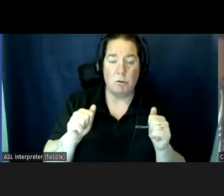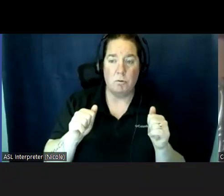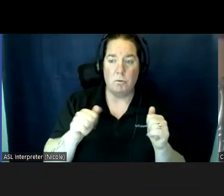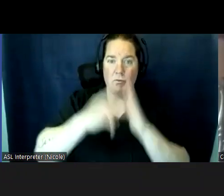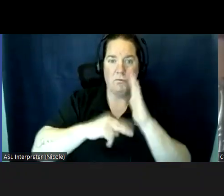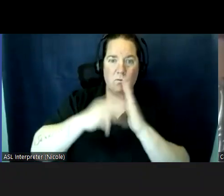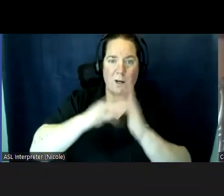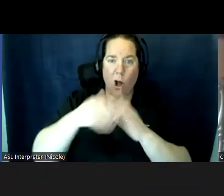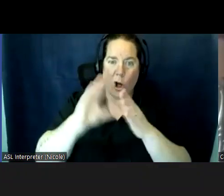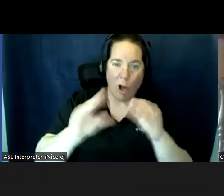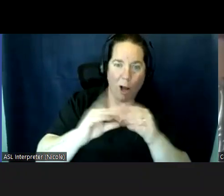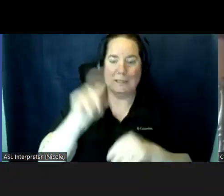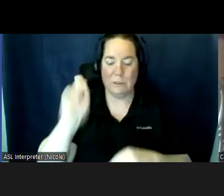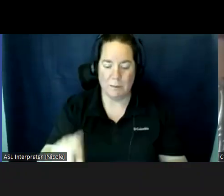Let me see if there's anything else there.